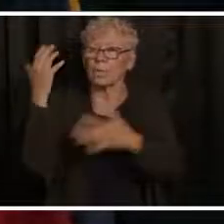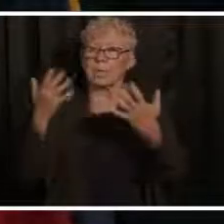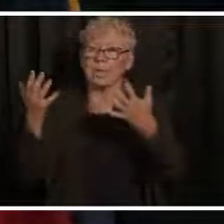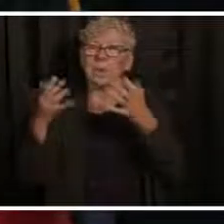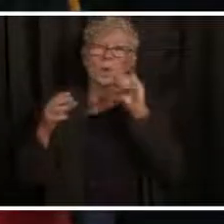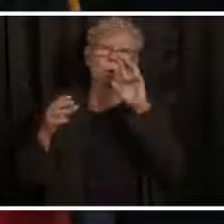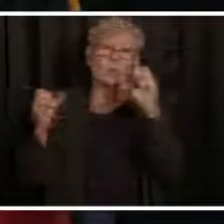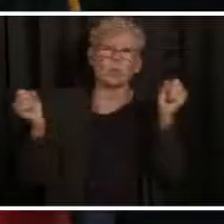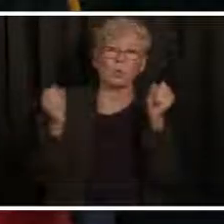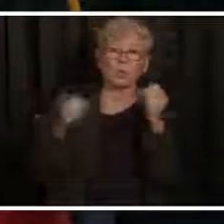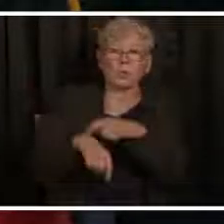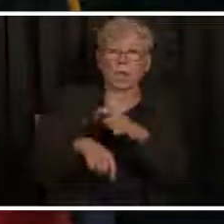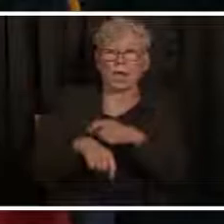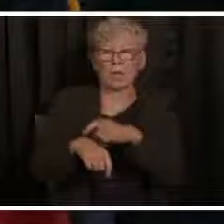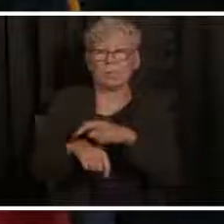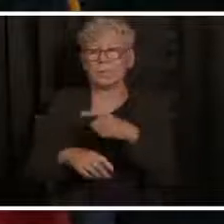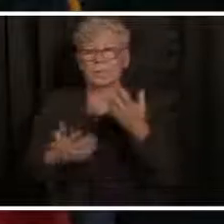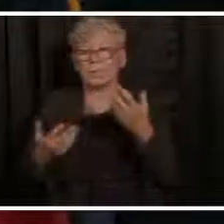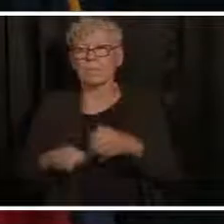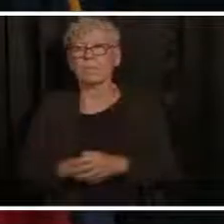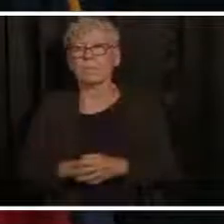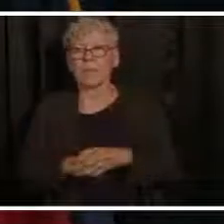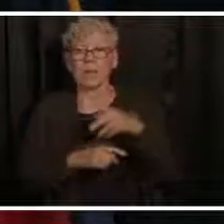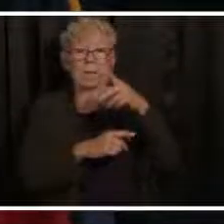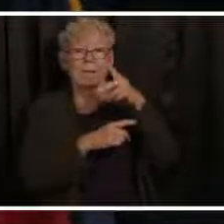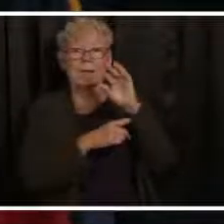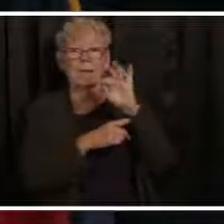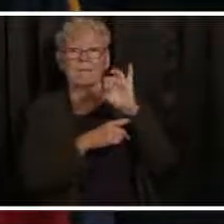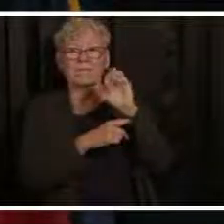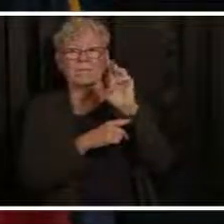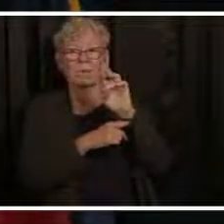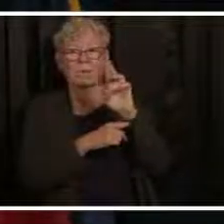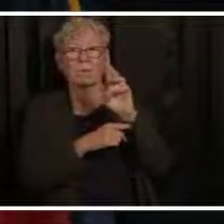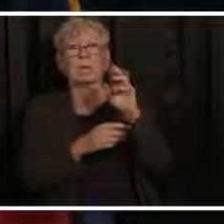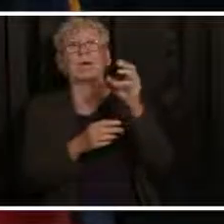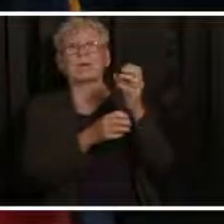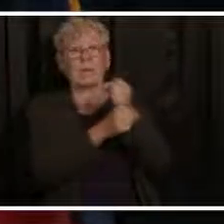vaccine gets the final approval rather than the provisional approval. We expect that there is a jump in that a number of